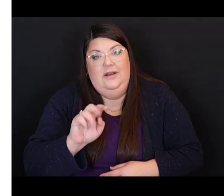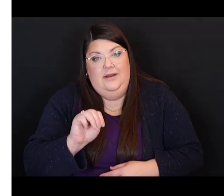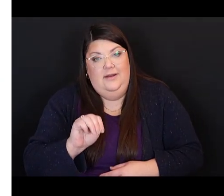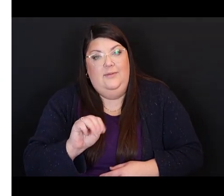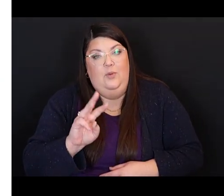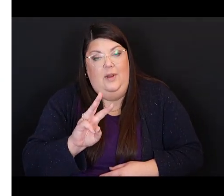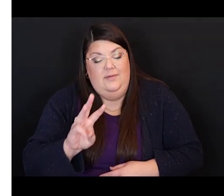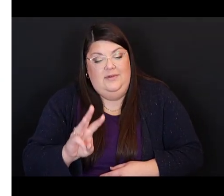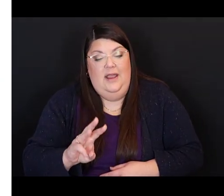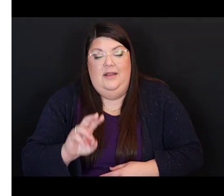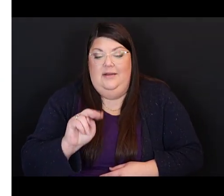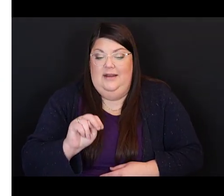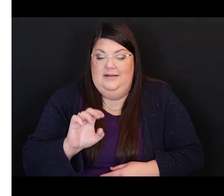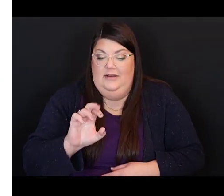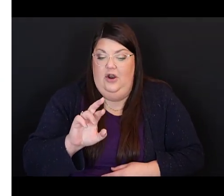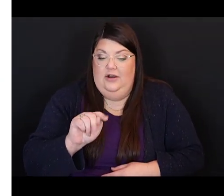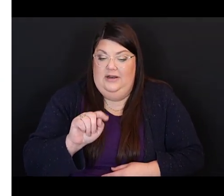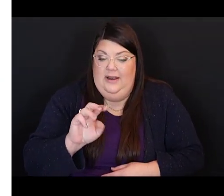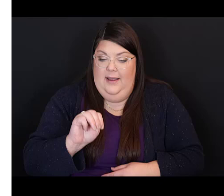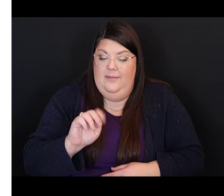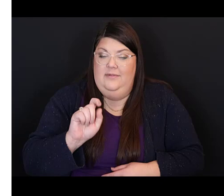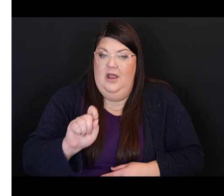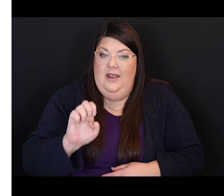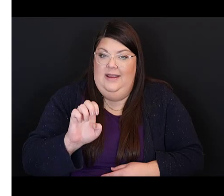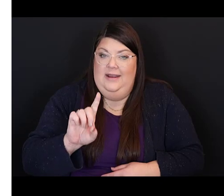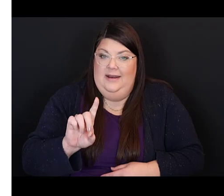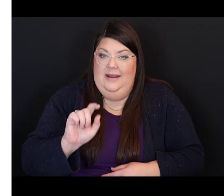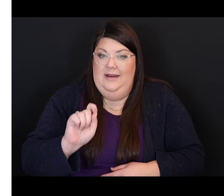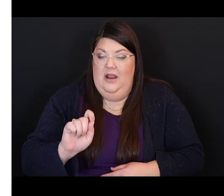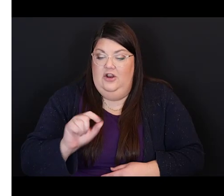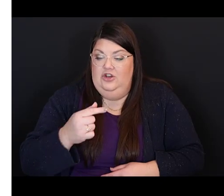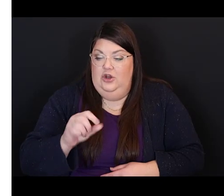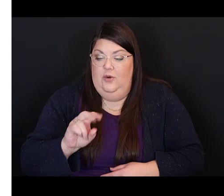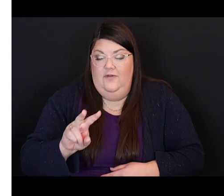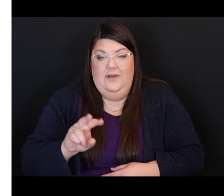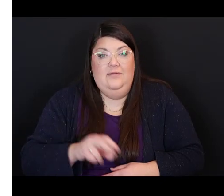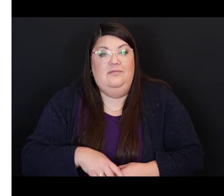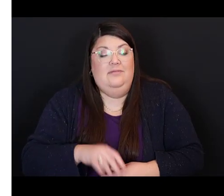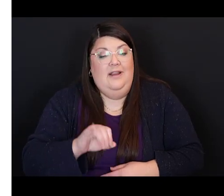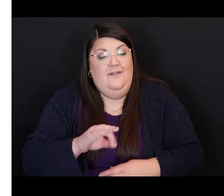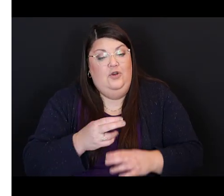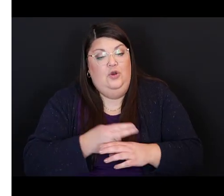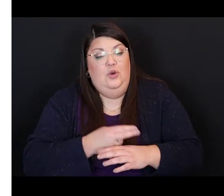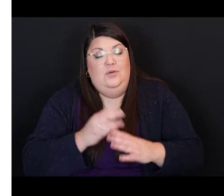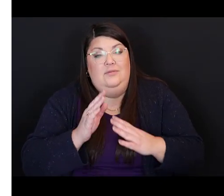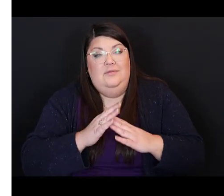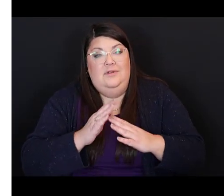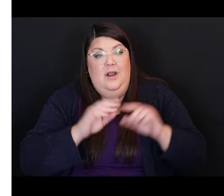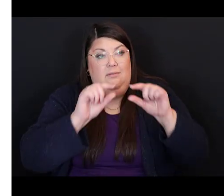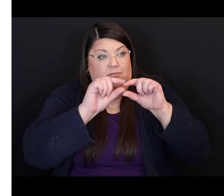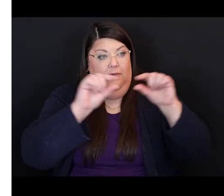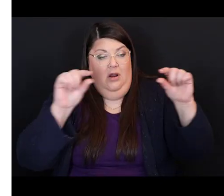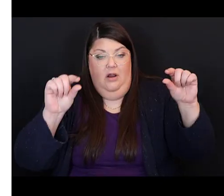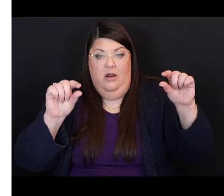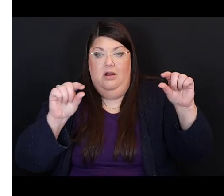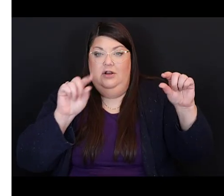which is ncrtm.ed.gov. And if you use the top navigation bar you'll see a tag that says,